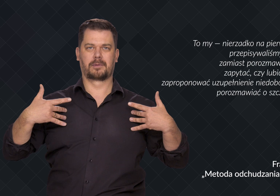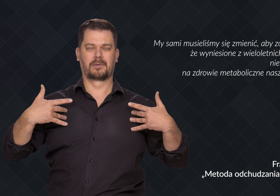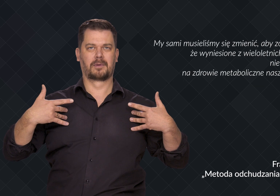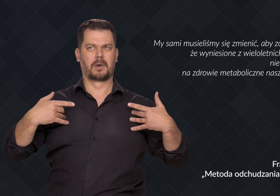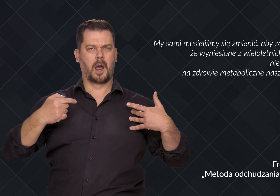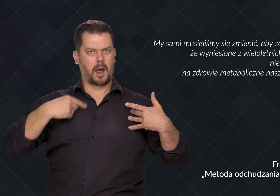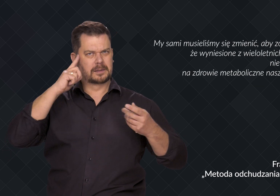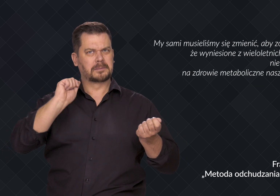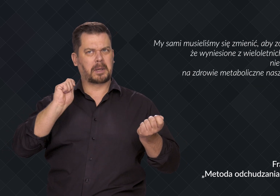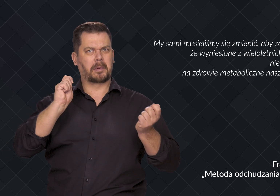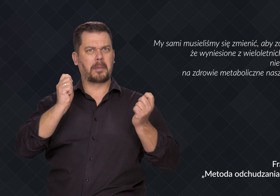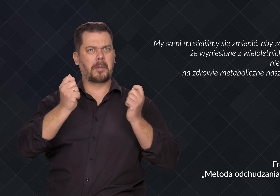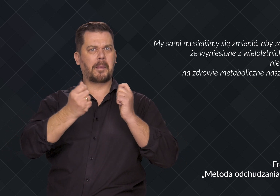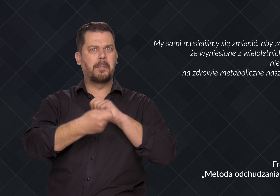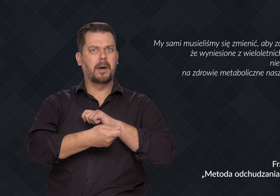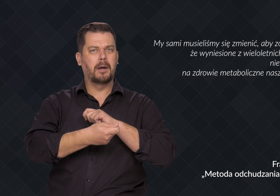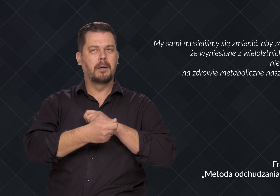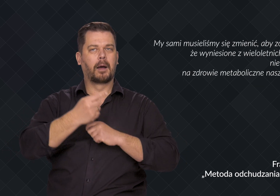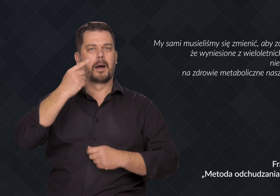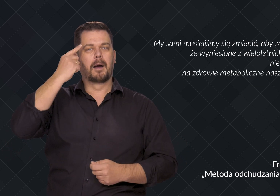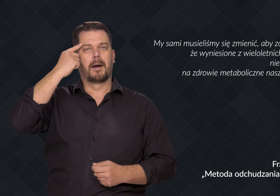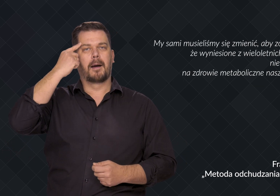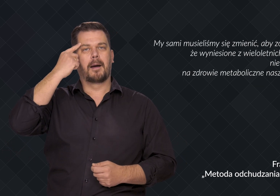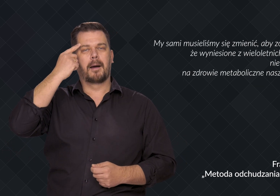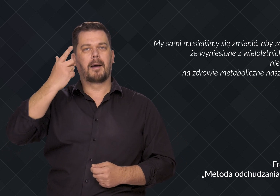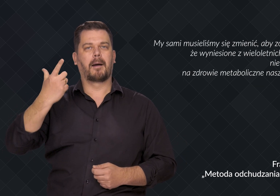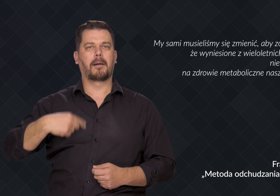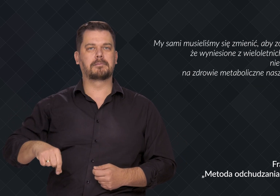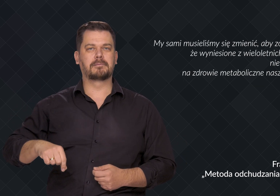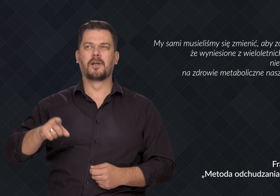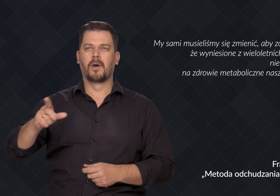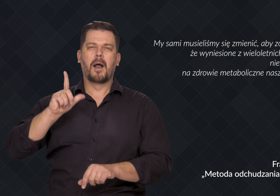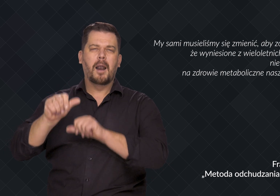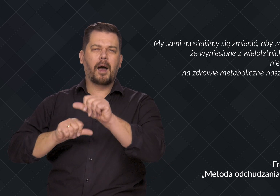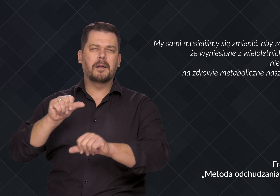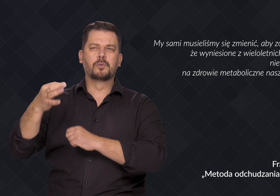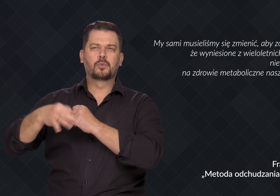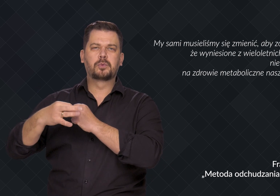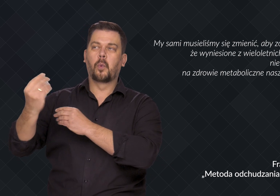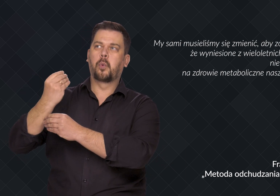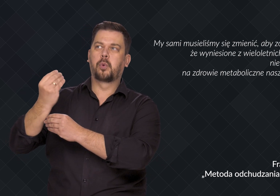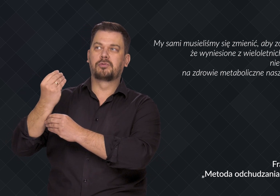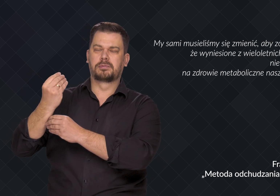We had to change ourselves to see from the outside, that the knowledge gained from years of study